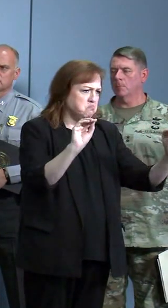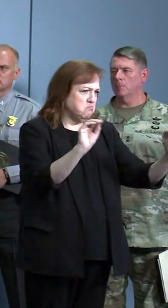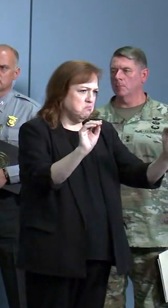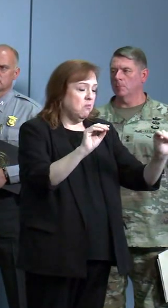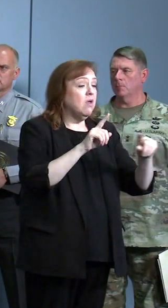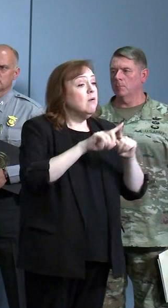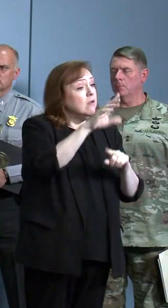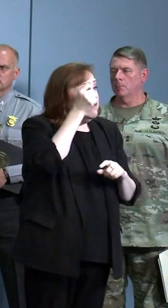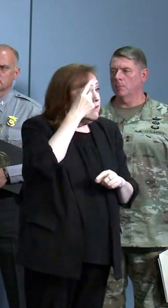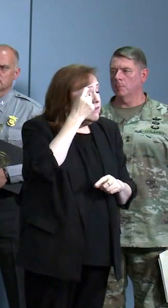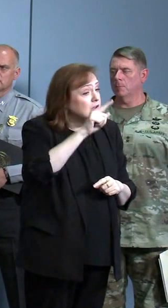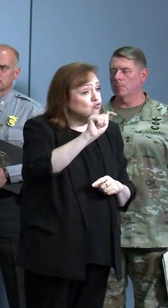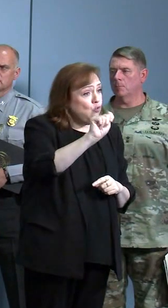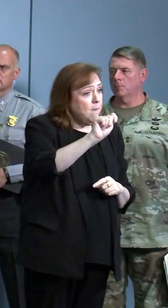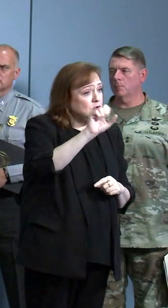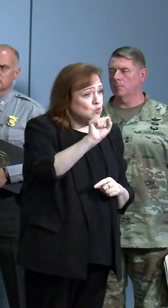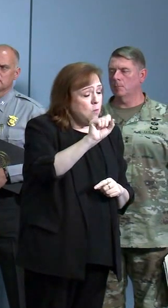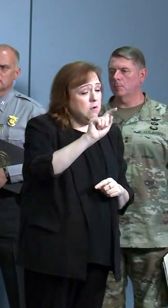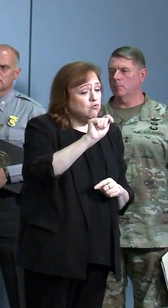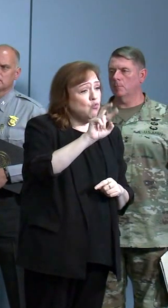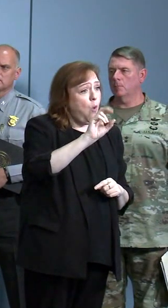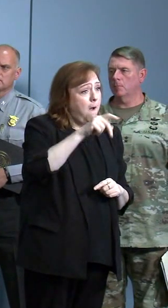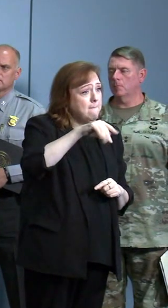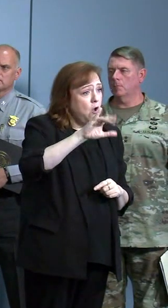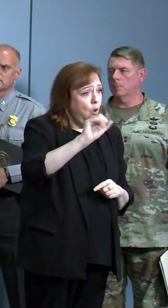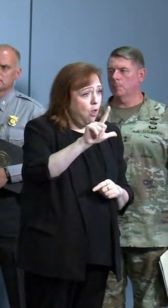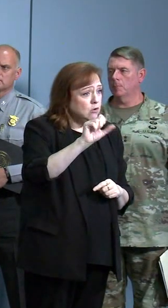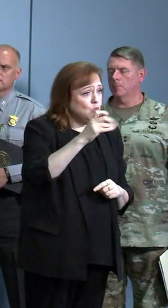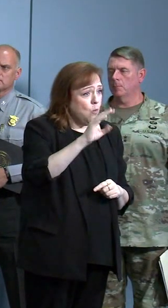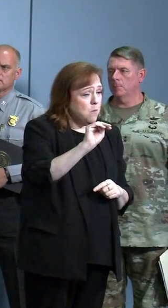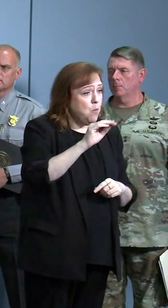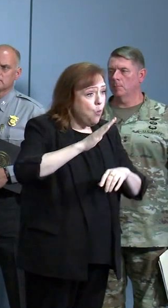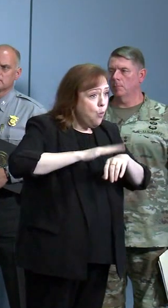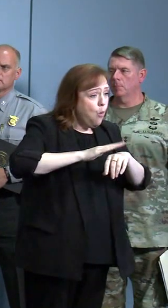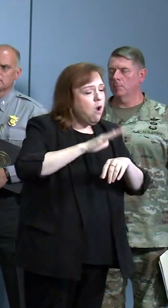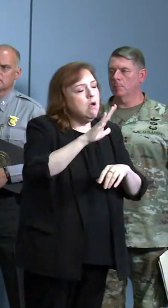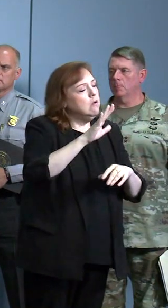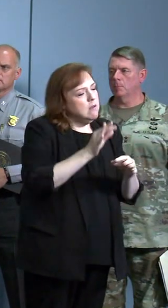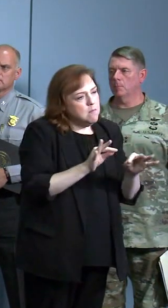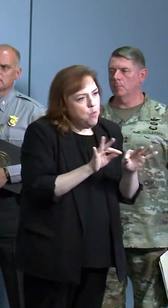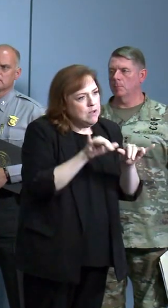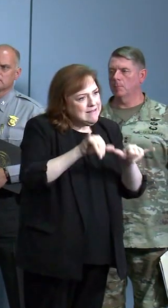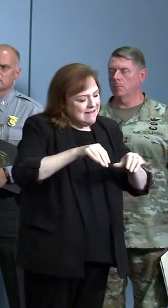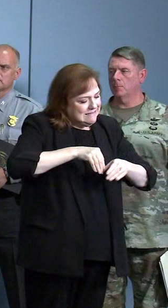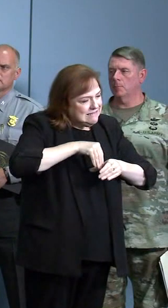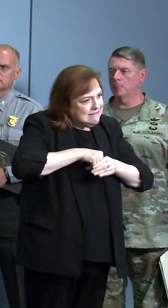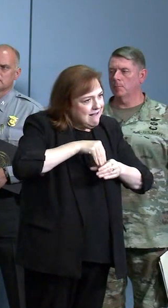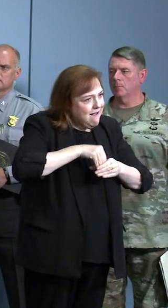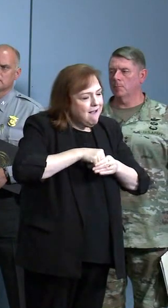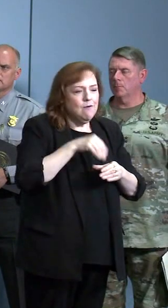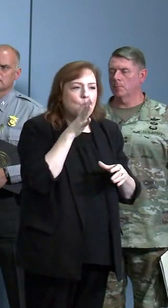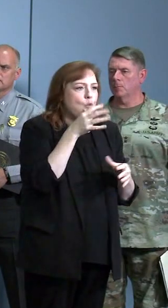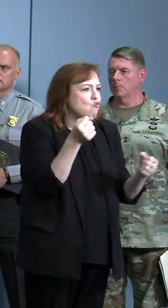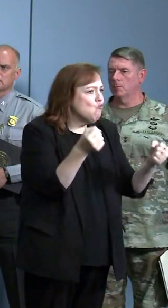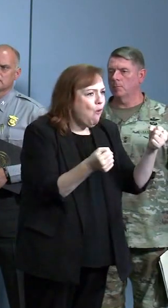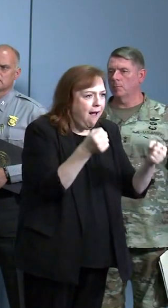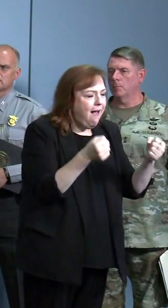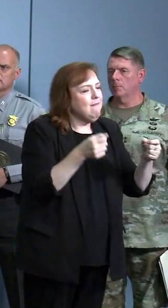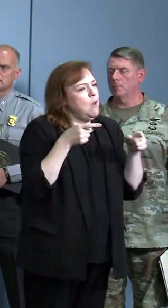storm warnings, it's important to try to stay inside and stay